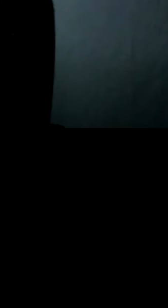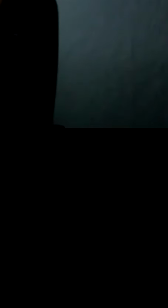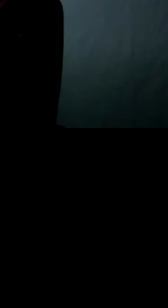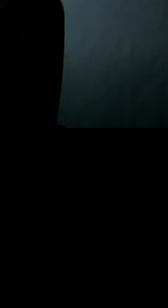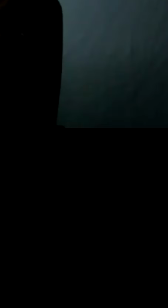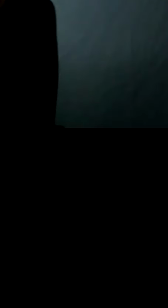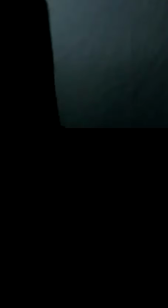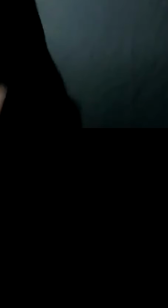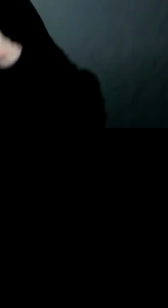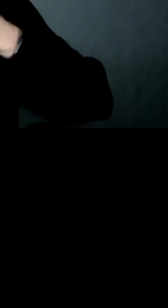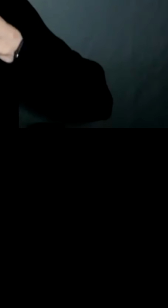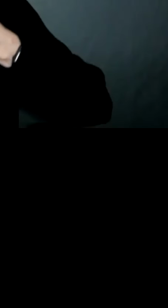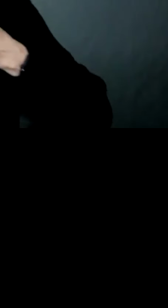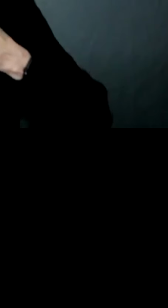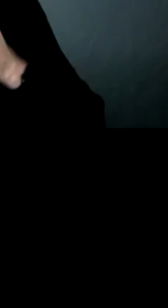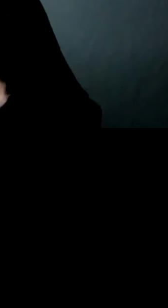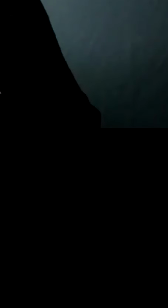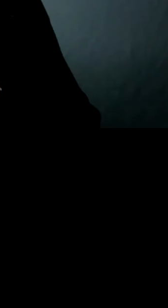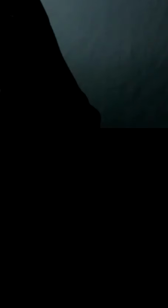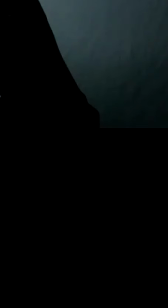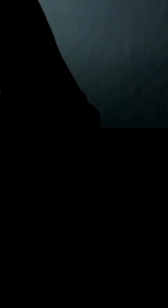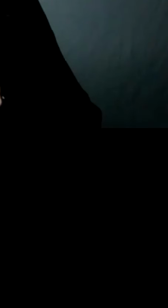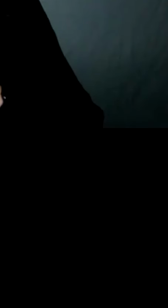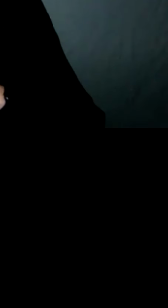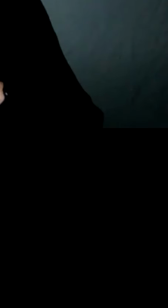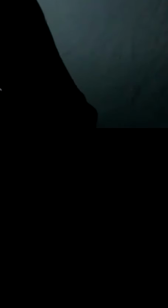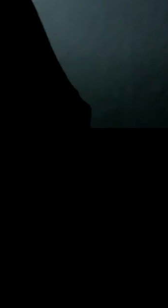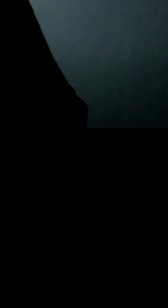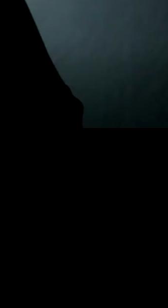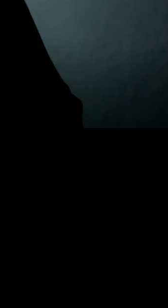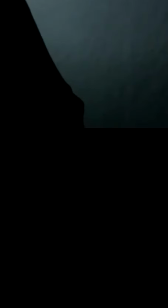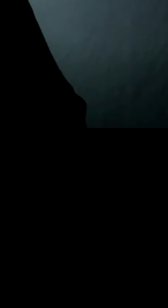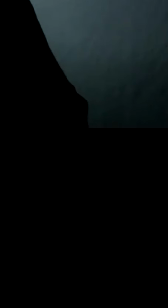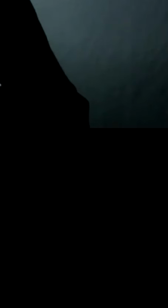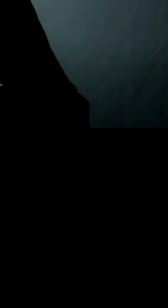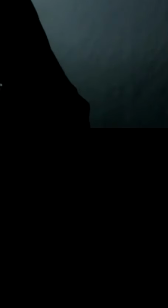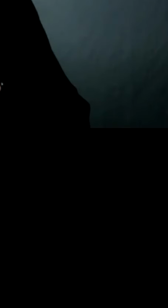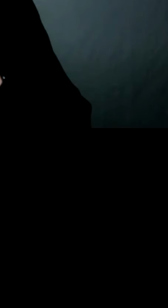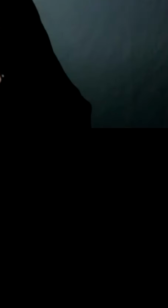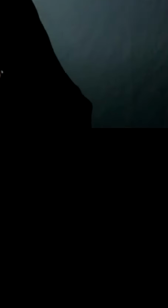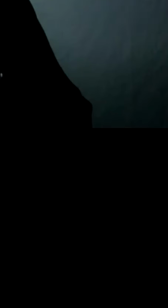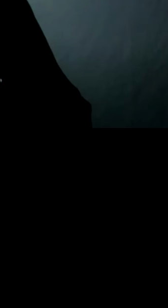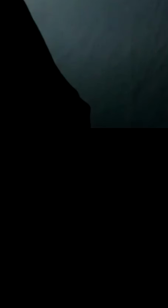whether if you want a vaccine for your first dose